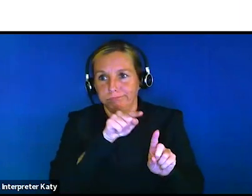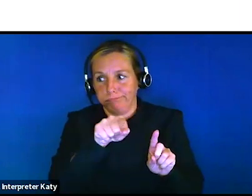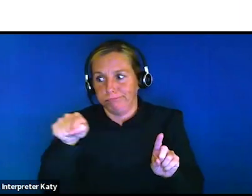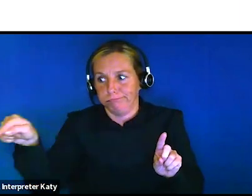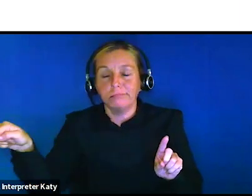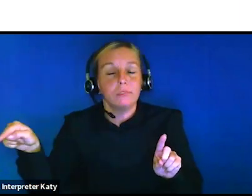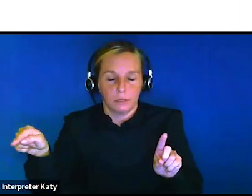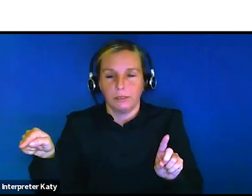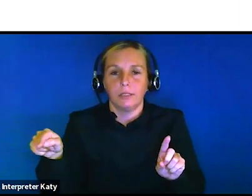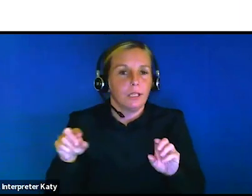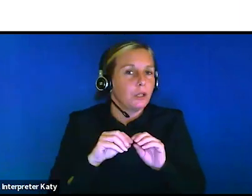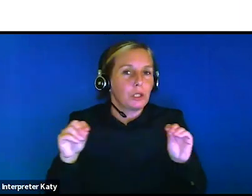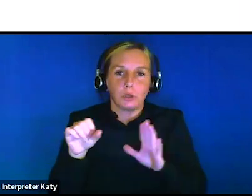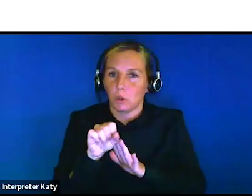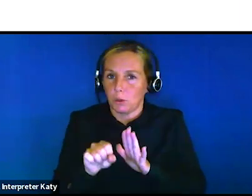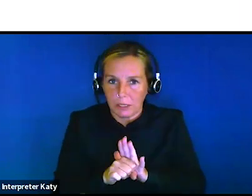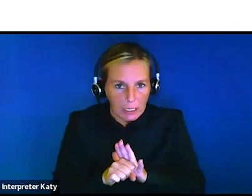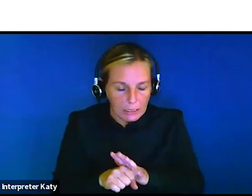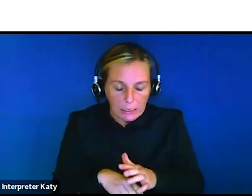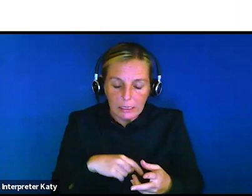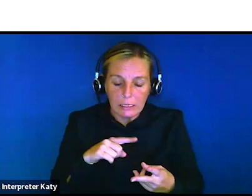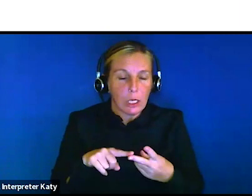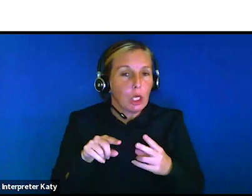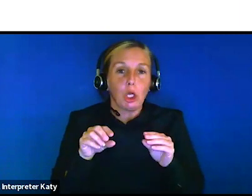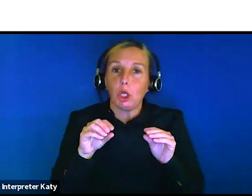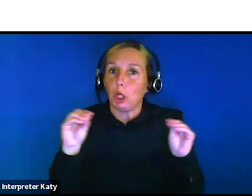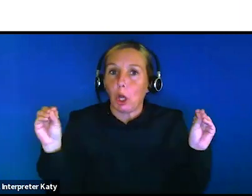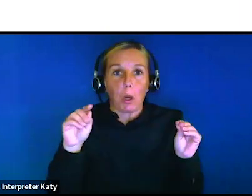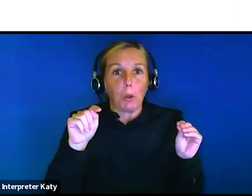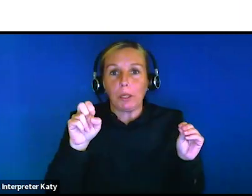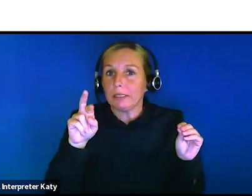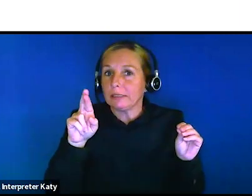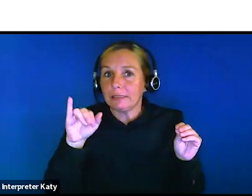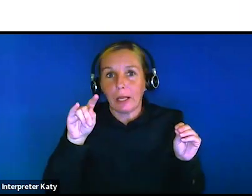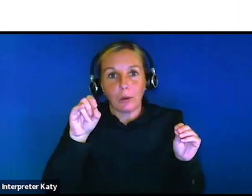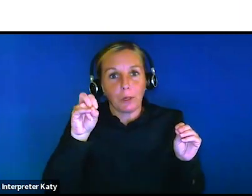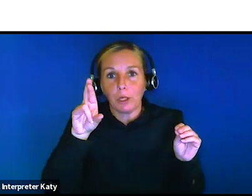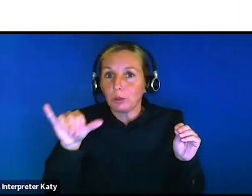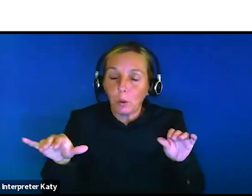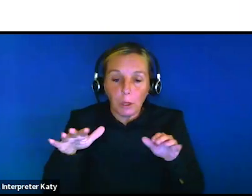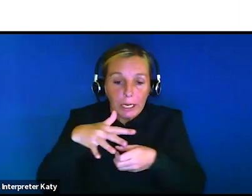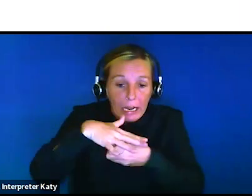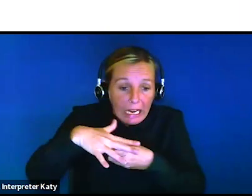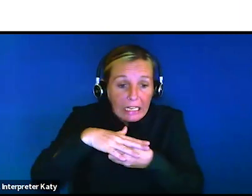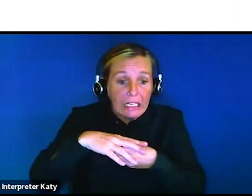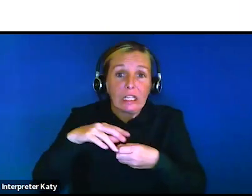there is no state, there is no territory, there is no, every tribal community